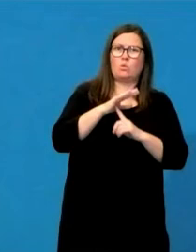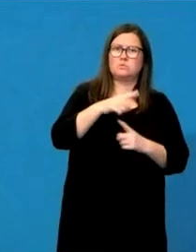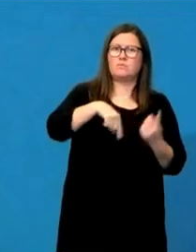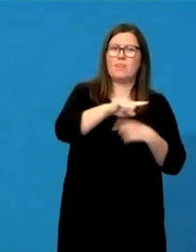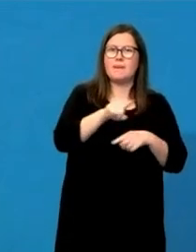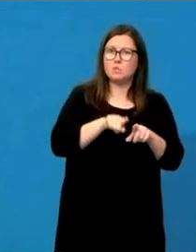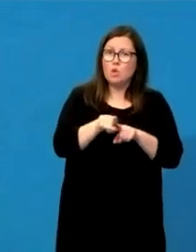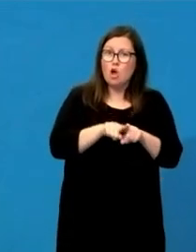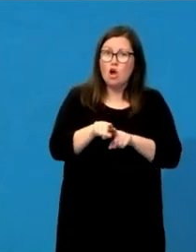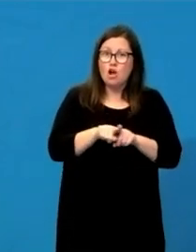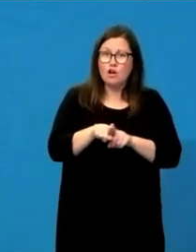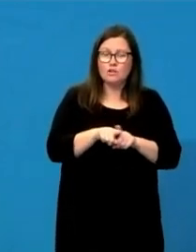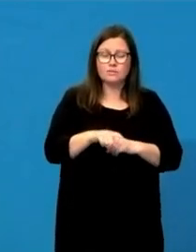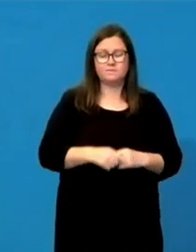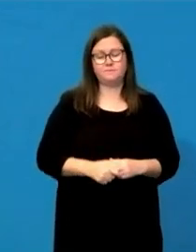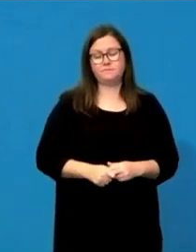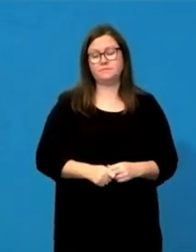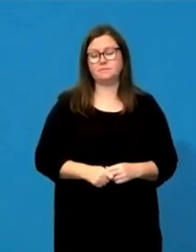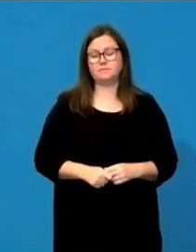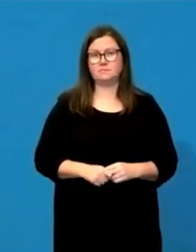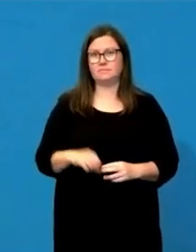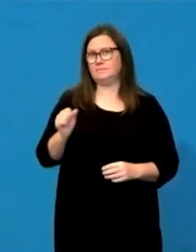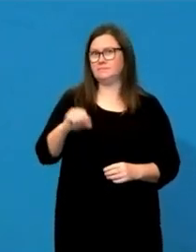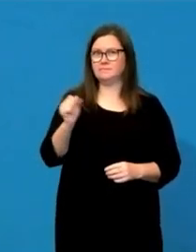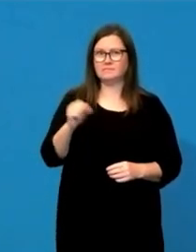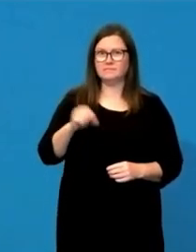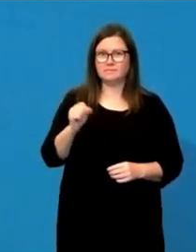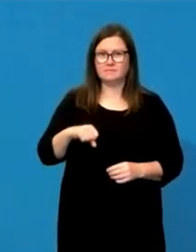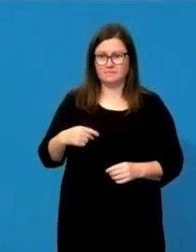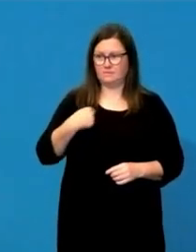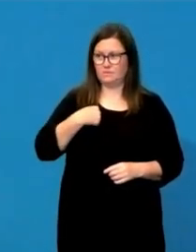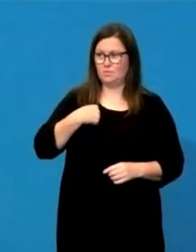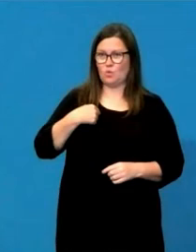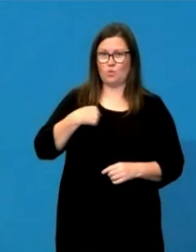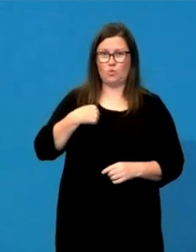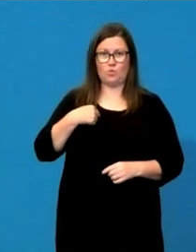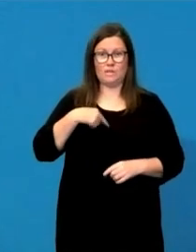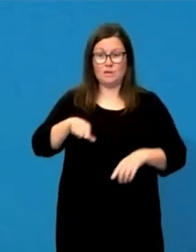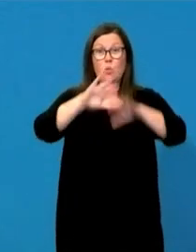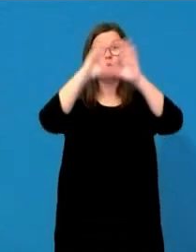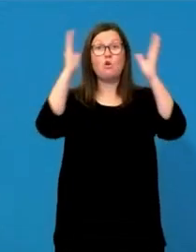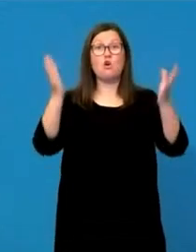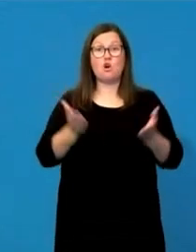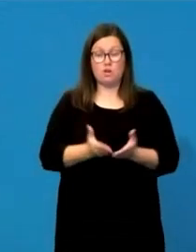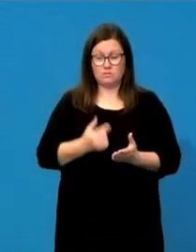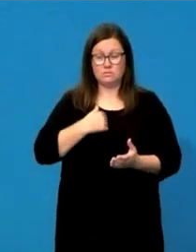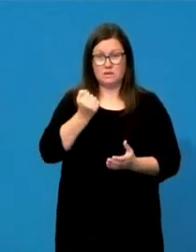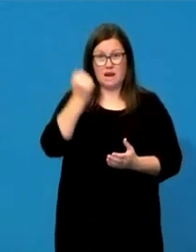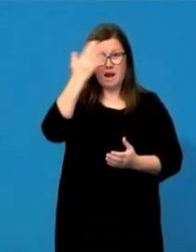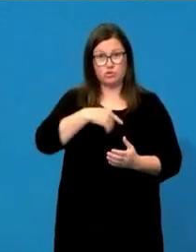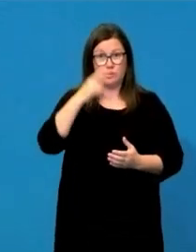Being, you know, the oldest, you know, people in the world at the moment, you know,